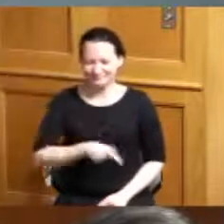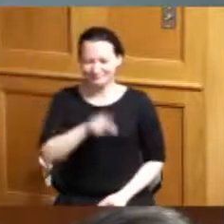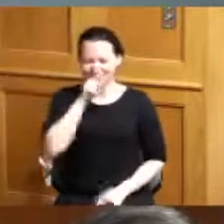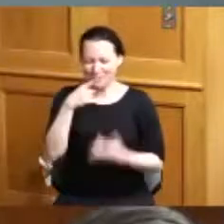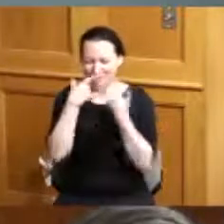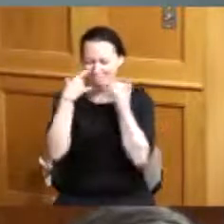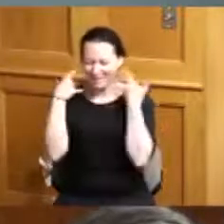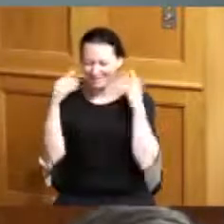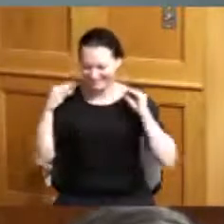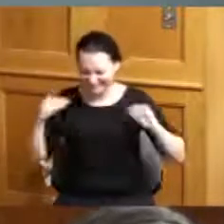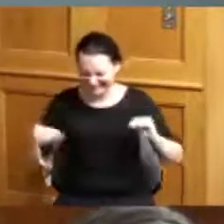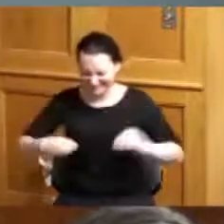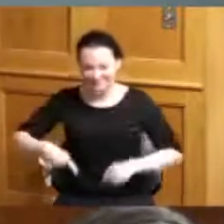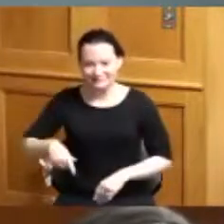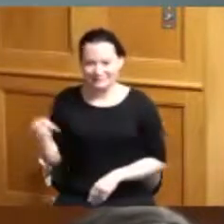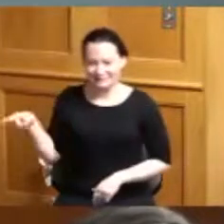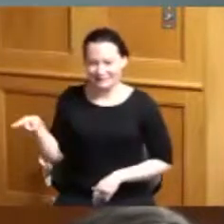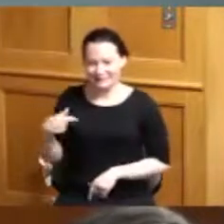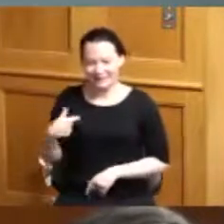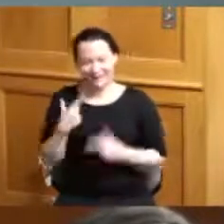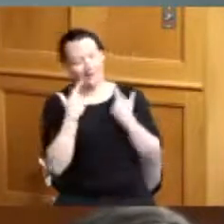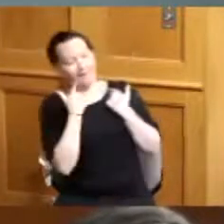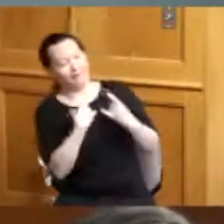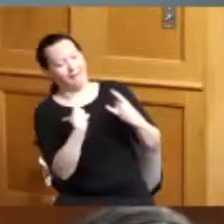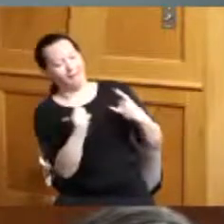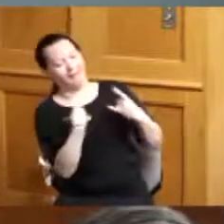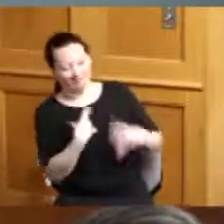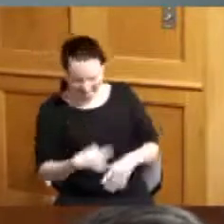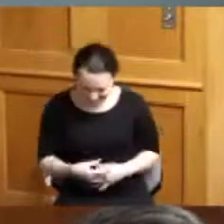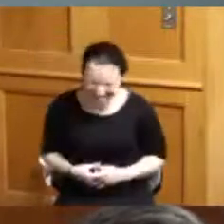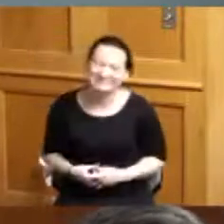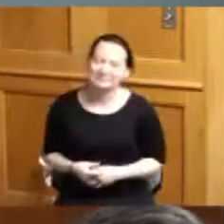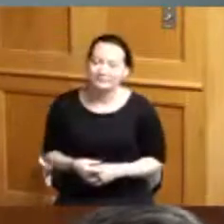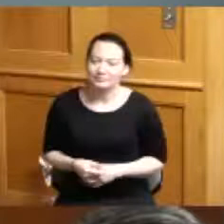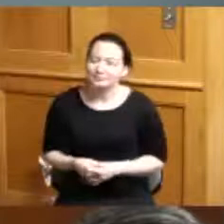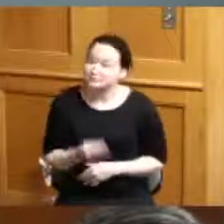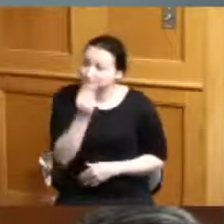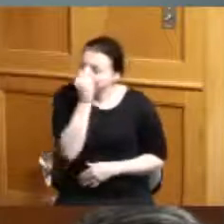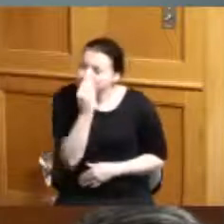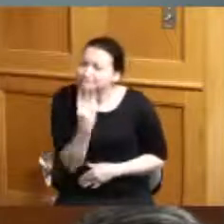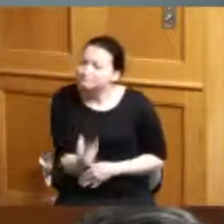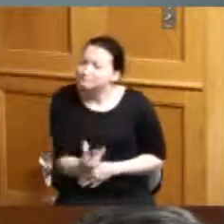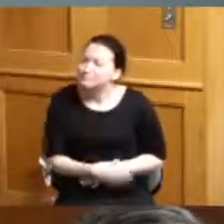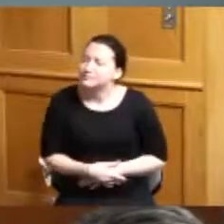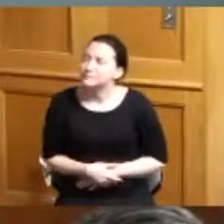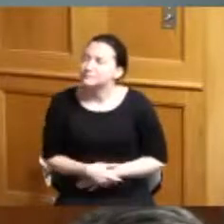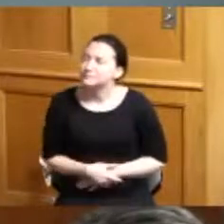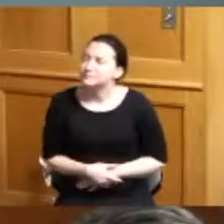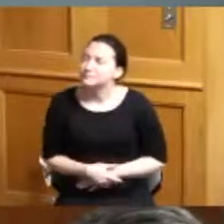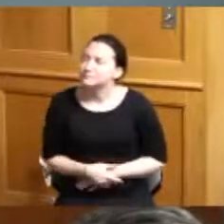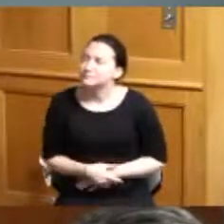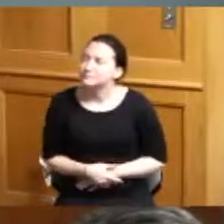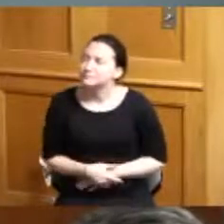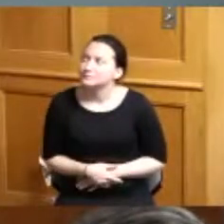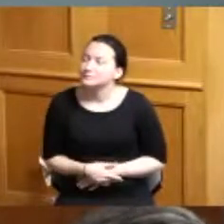in the back of the room and Pat was getting a kick out of that but I have to say to you in in